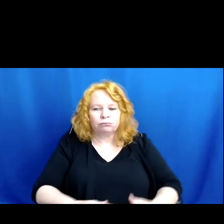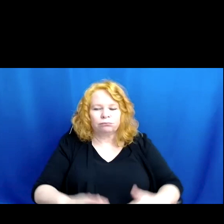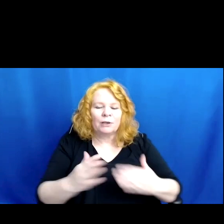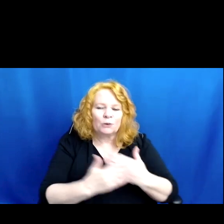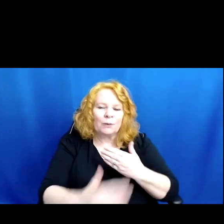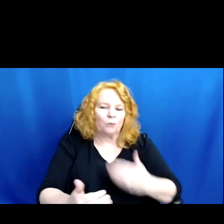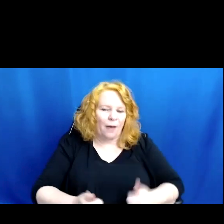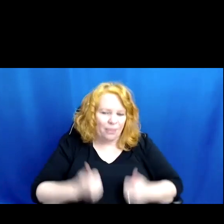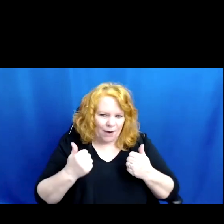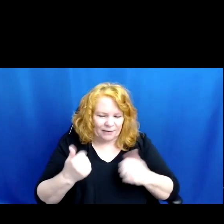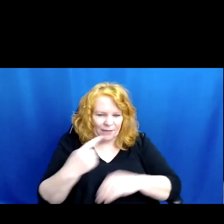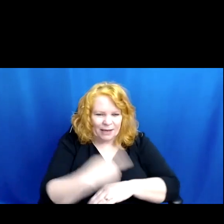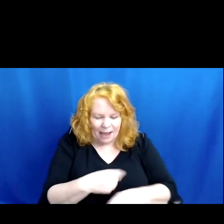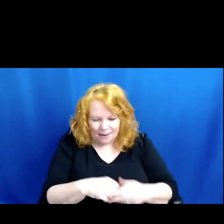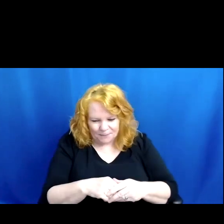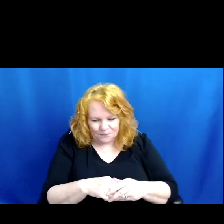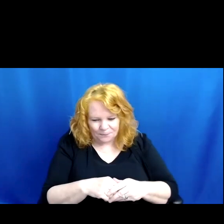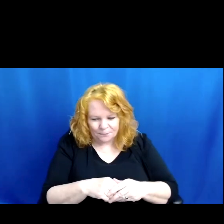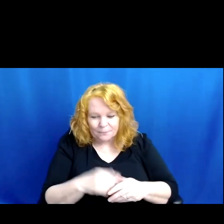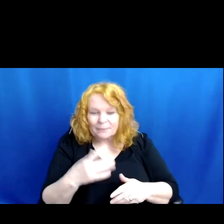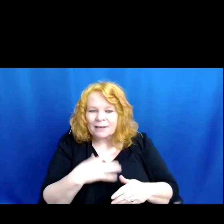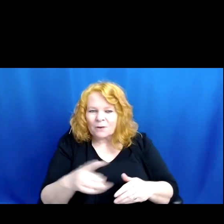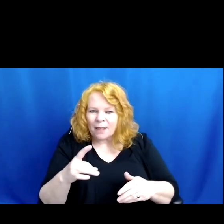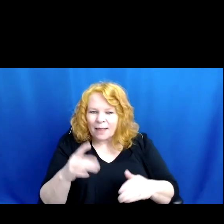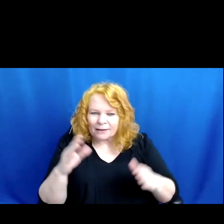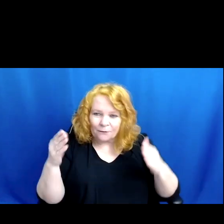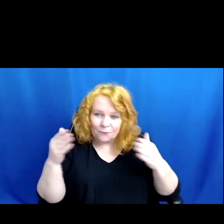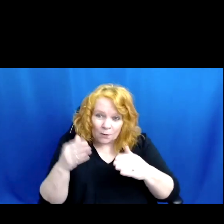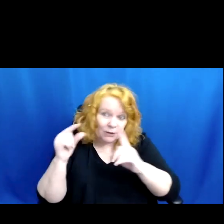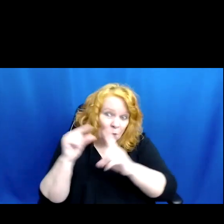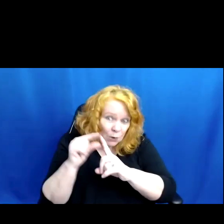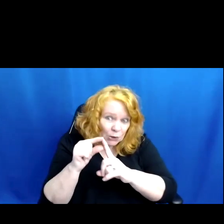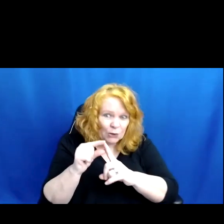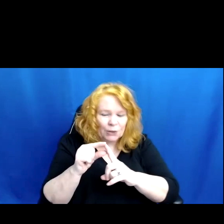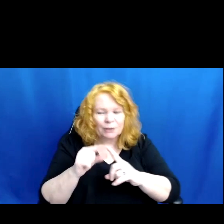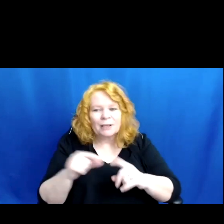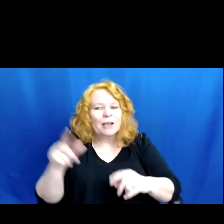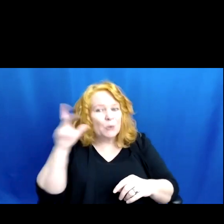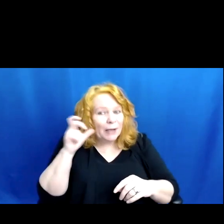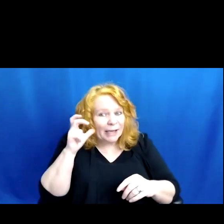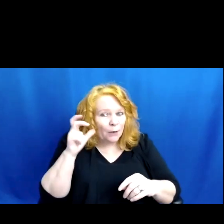Like I said, the words and the lyrics, you can listen to it all in the Facebook groups.